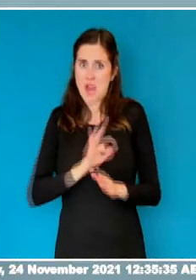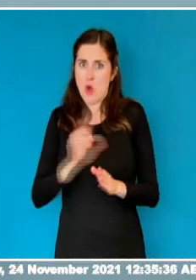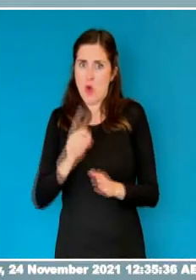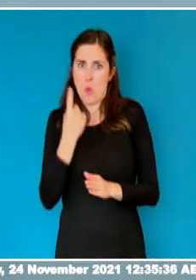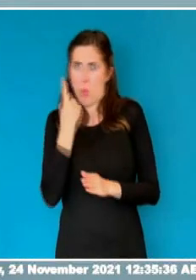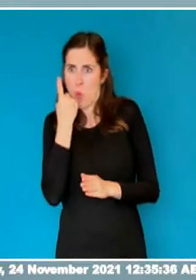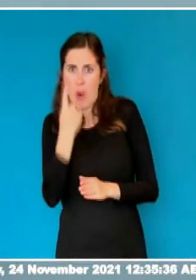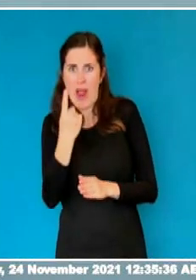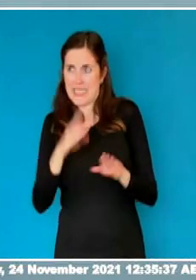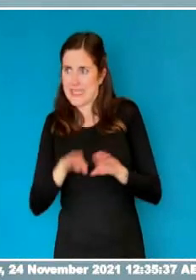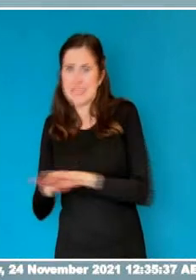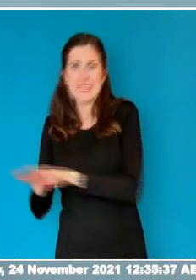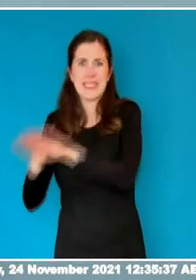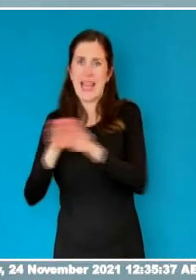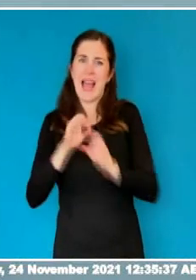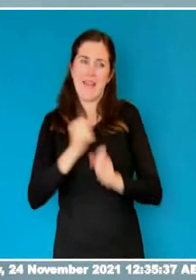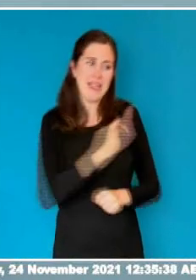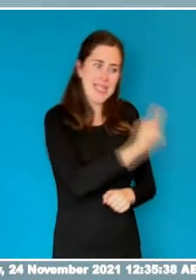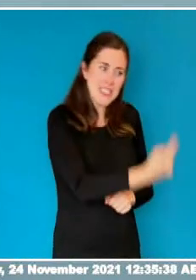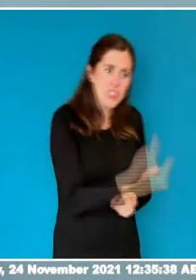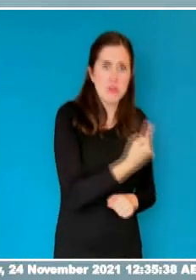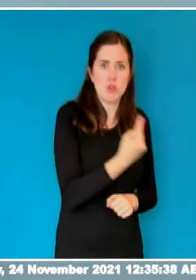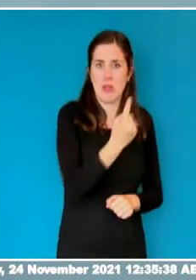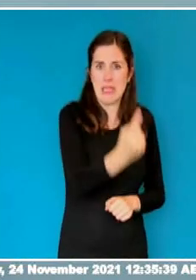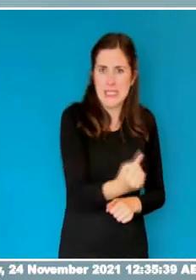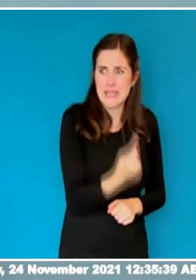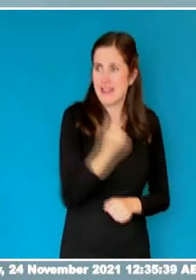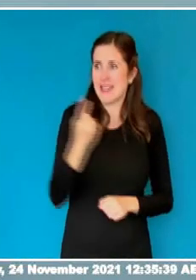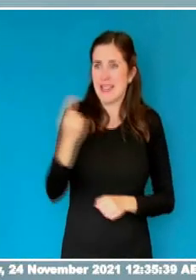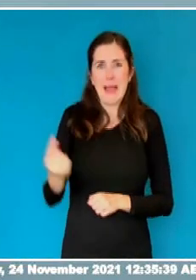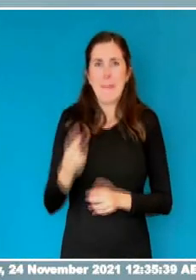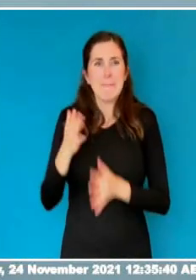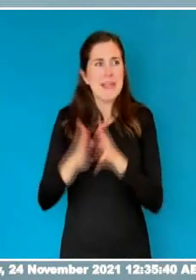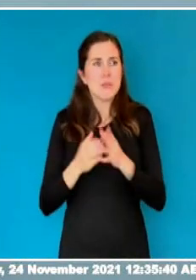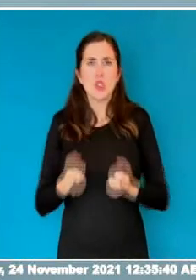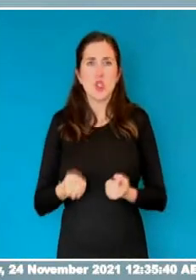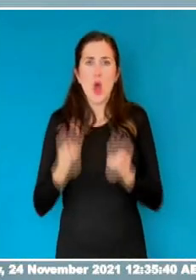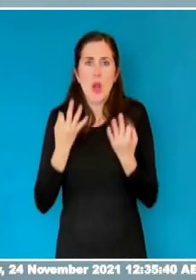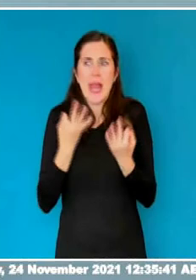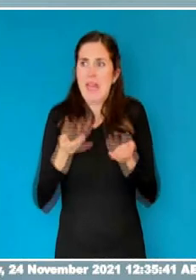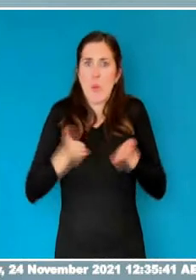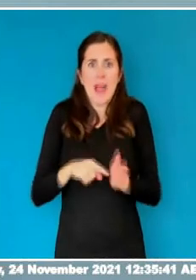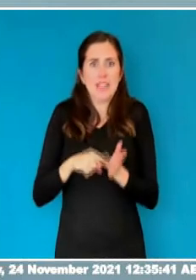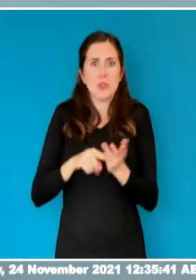central recording system and many adjustments are, by their very nature,